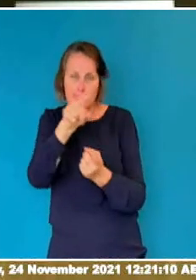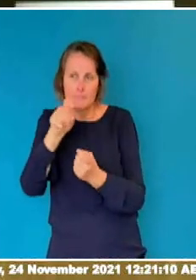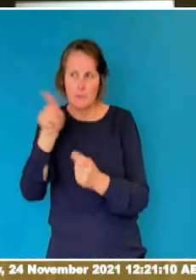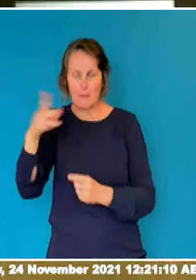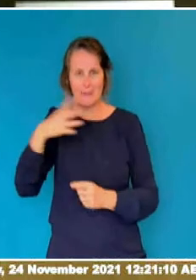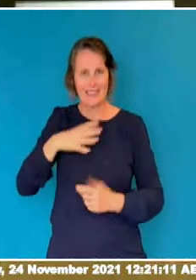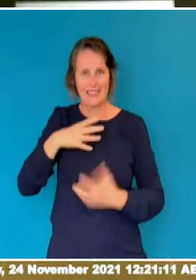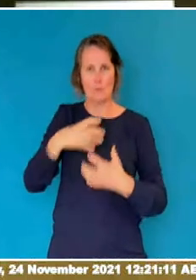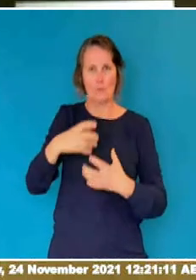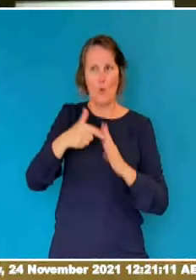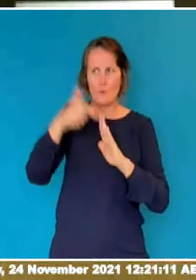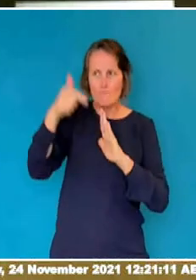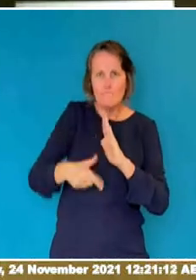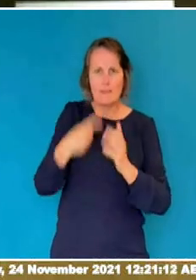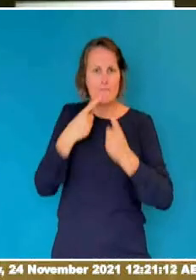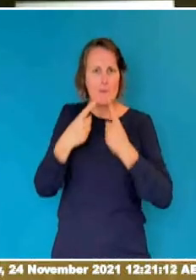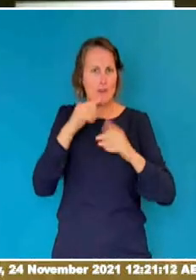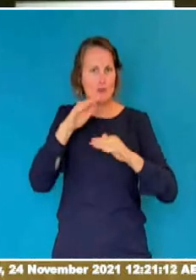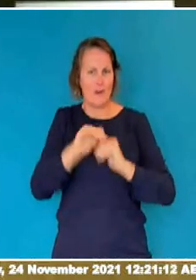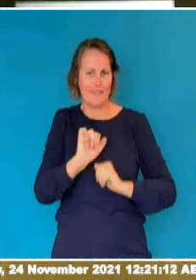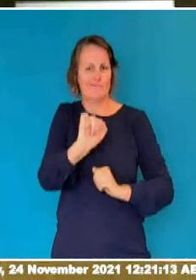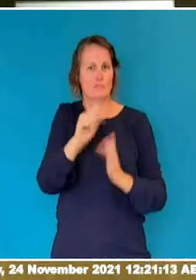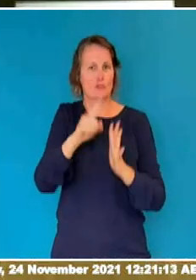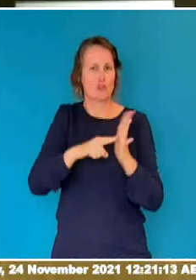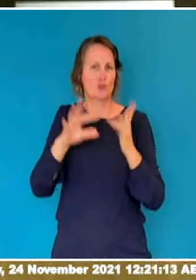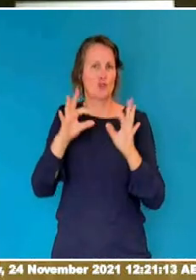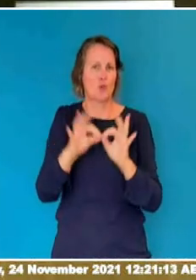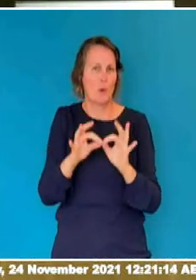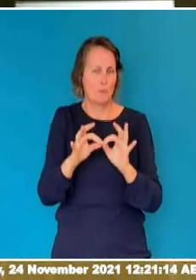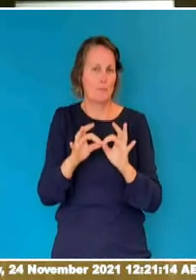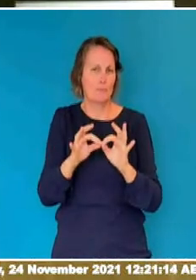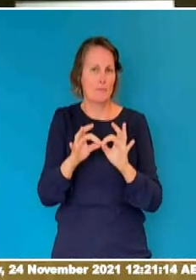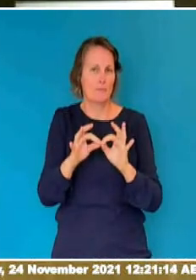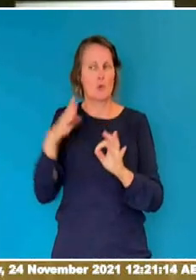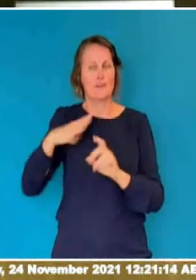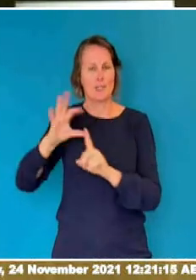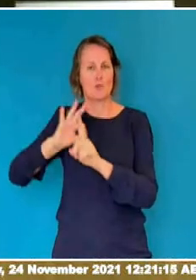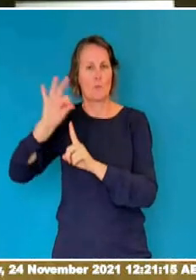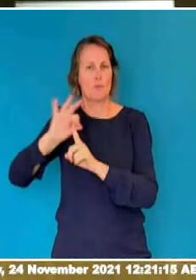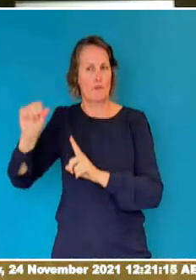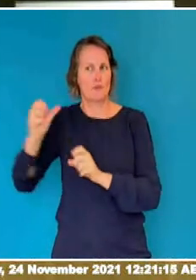about the very specific position that the individual is being looked at for.